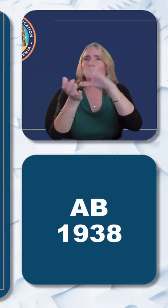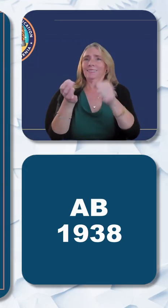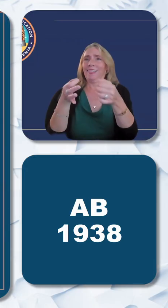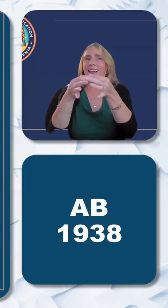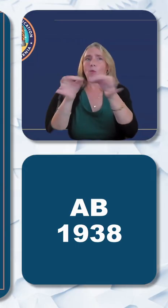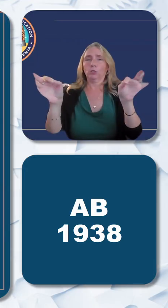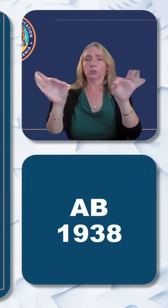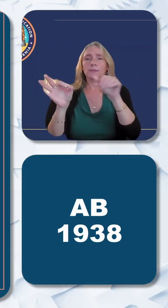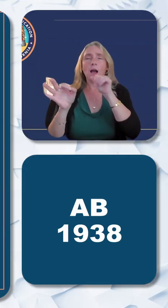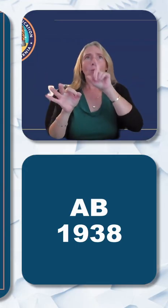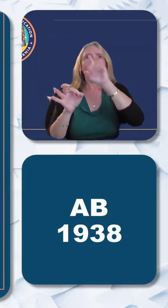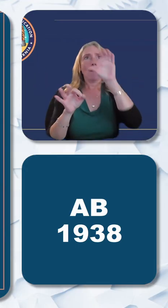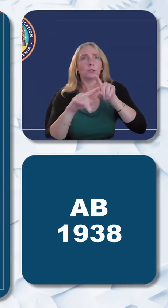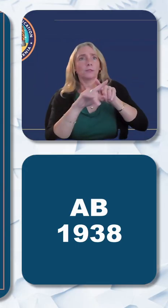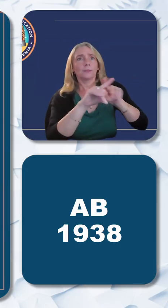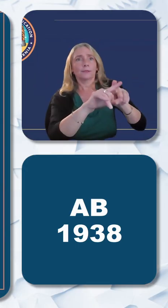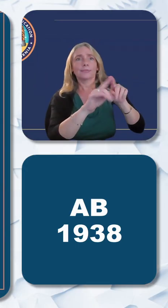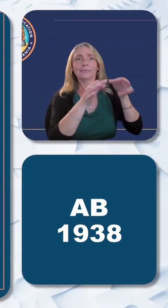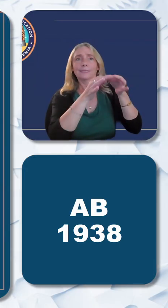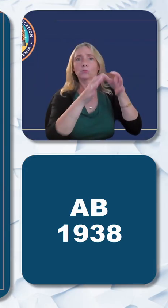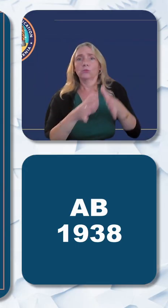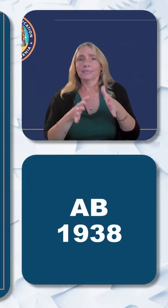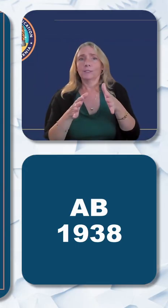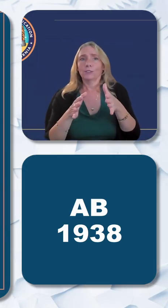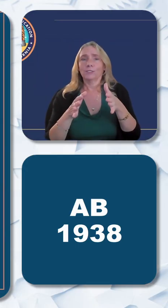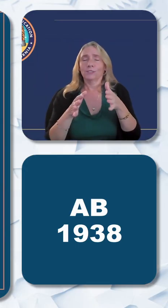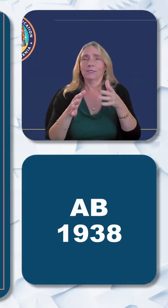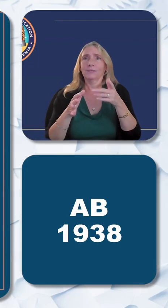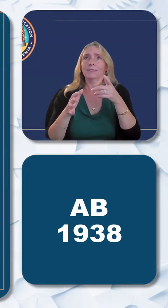Core instruction fluency is critical for that student's language development,